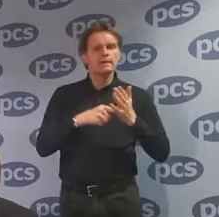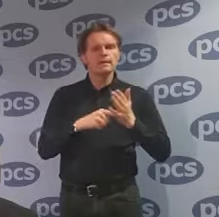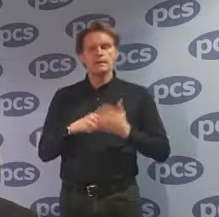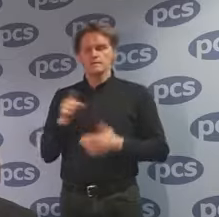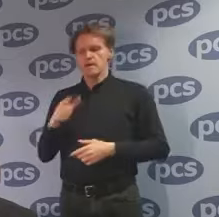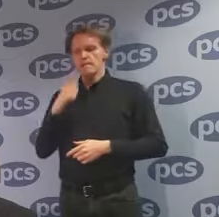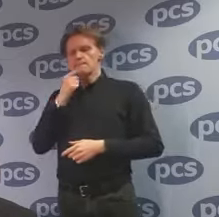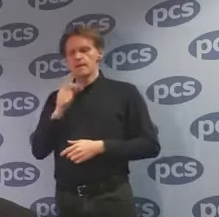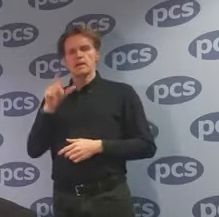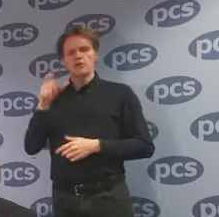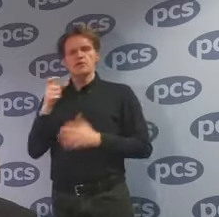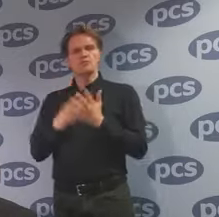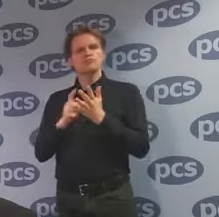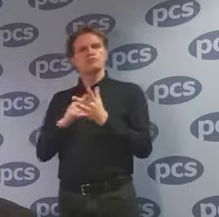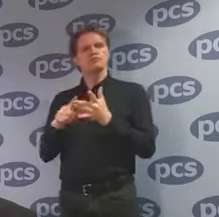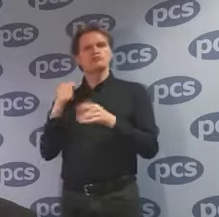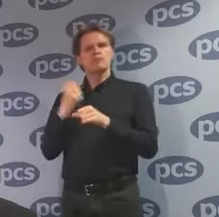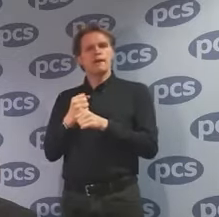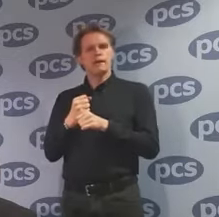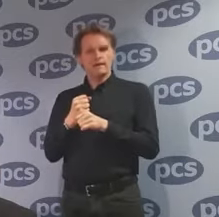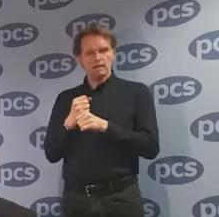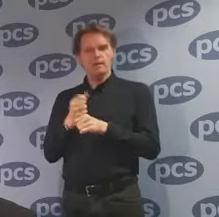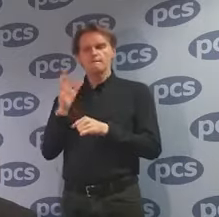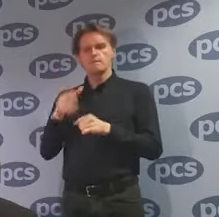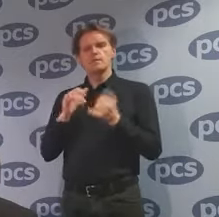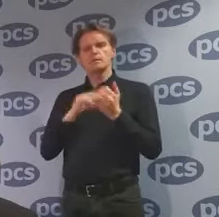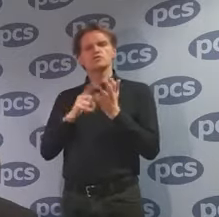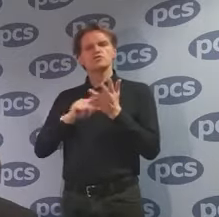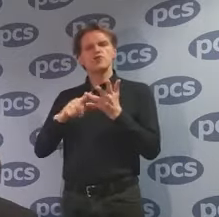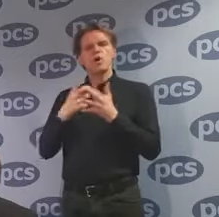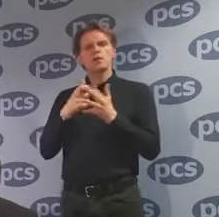writing on behalf of Stockton and Tay Valley branch and he asks will